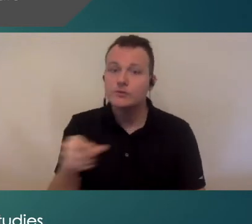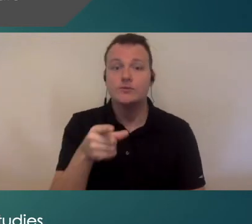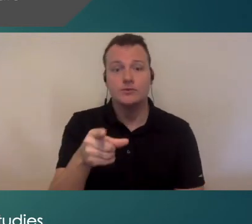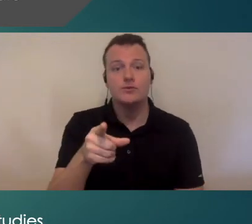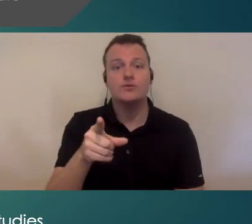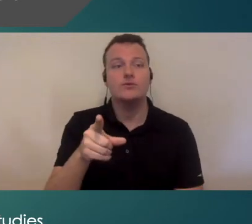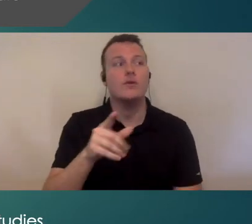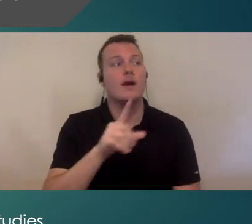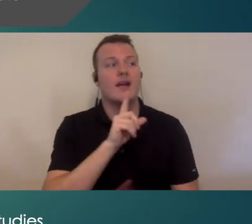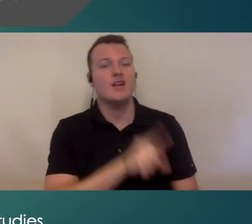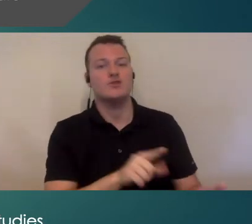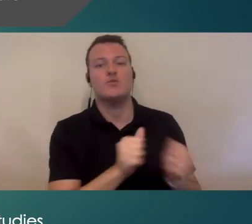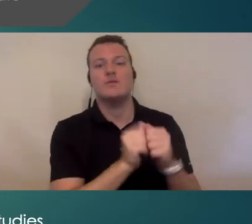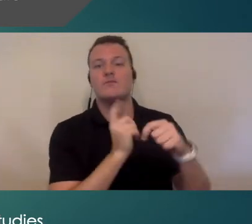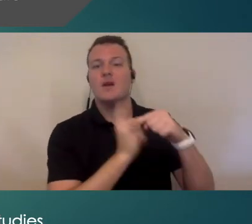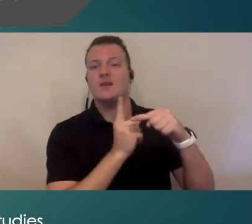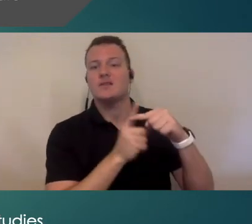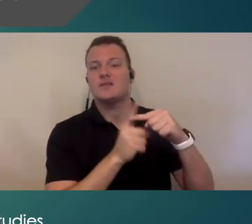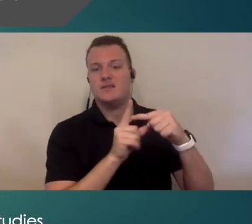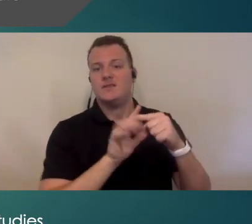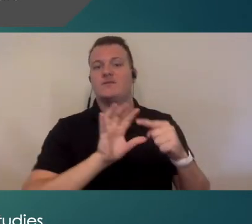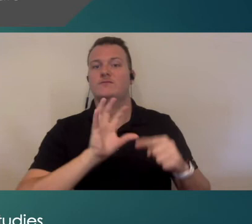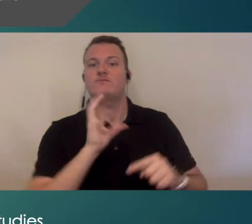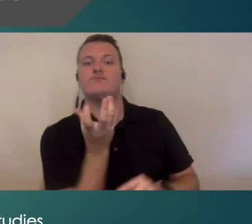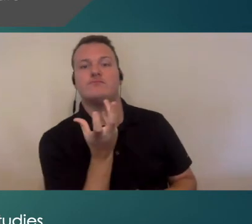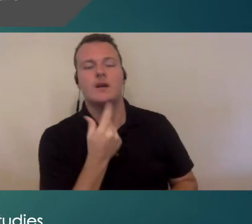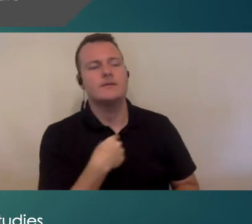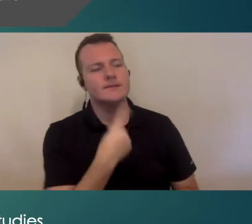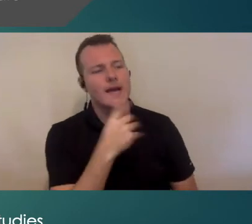need to put a positive spin on it and say, 'you know what, there was this one